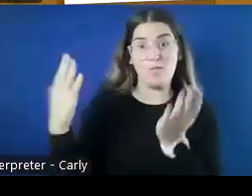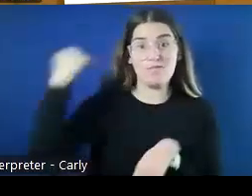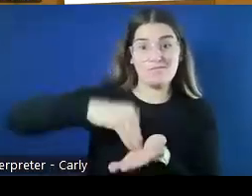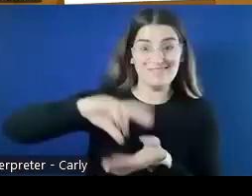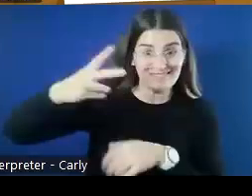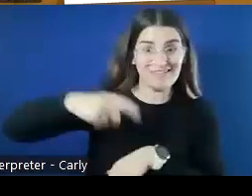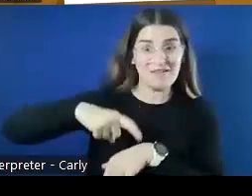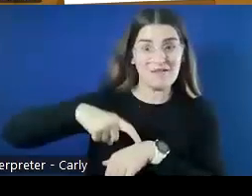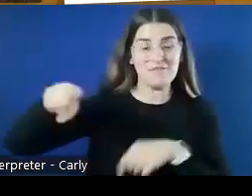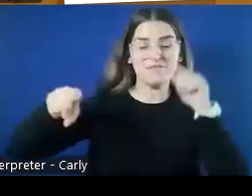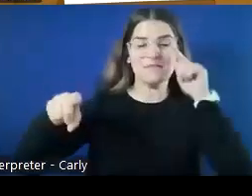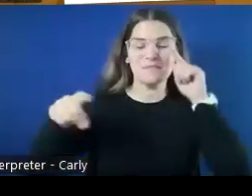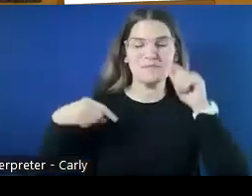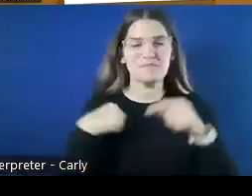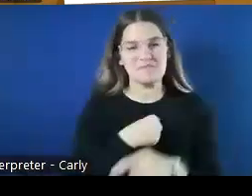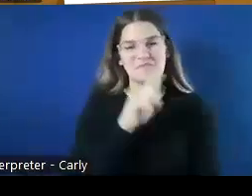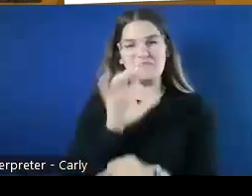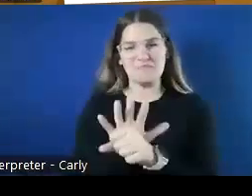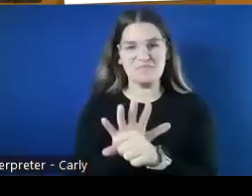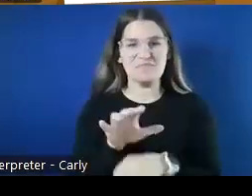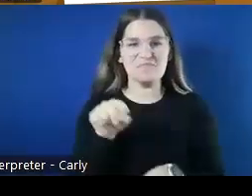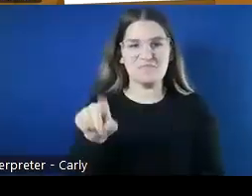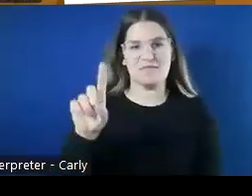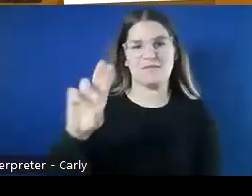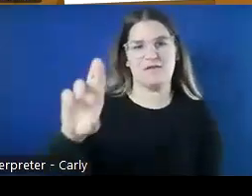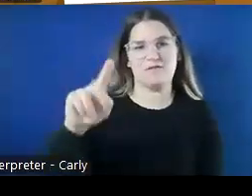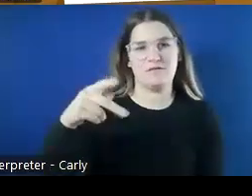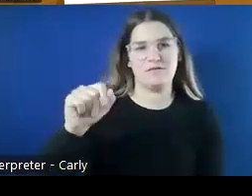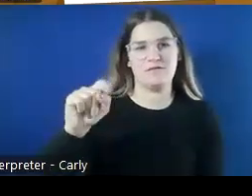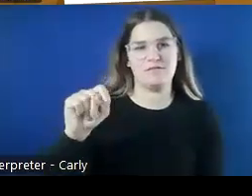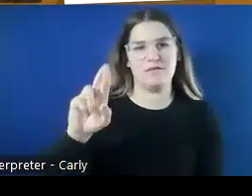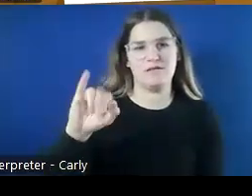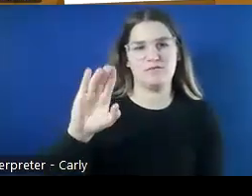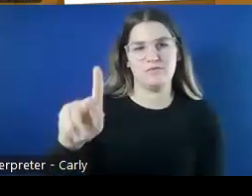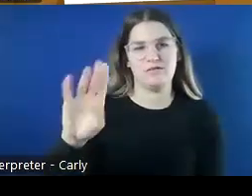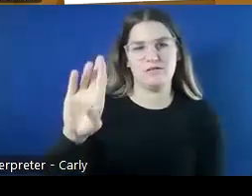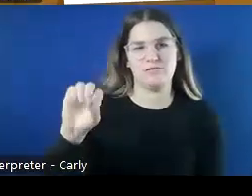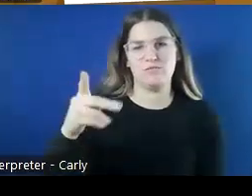this was dedicated to Dr Patrick broy uh previous chair of Pediatrics and a close